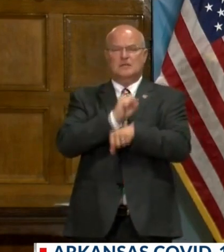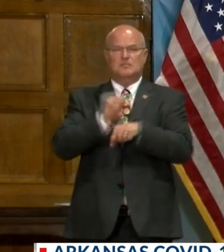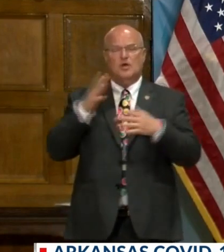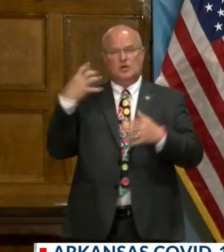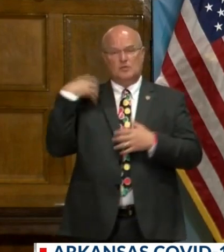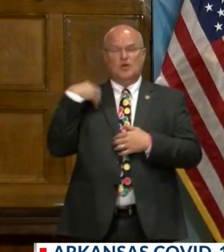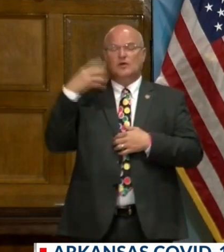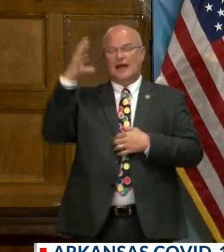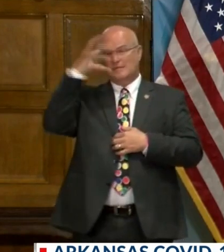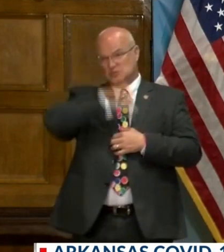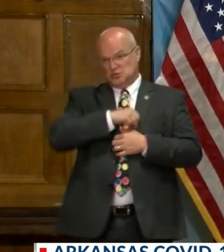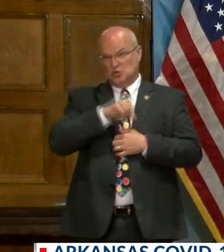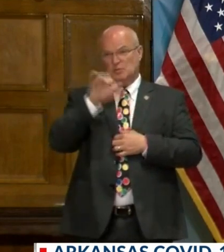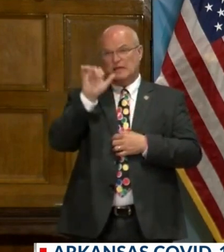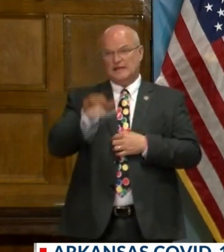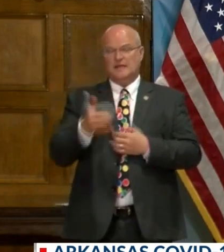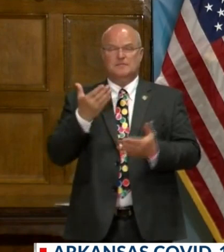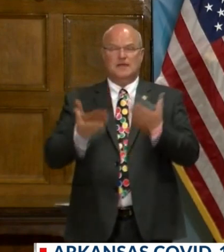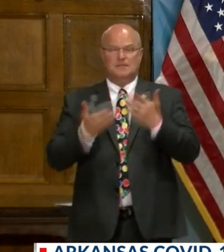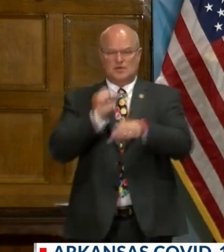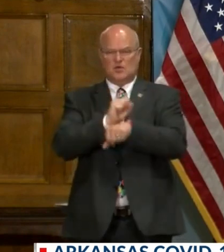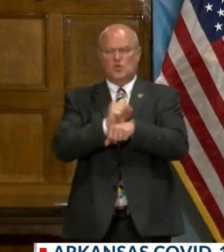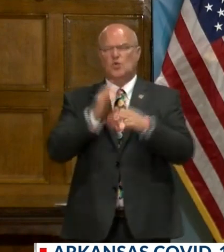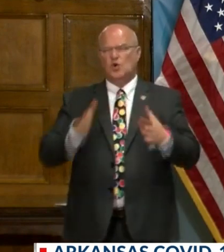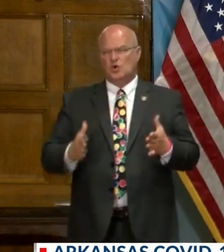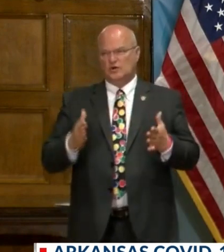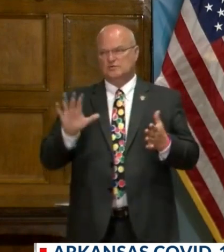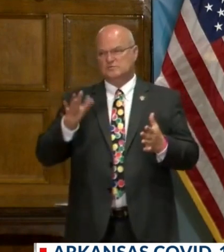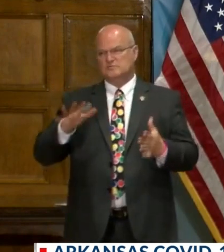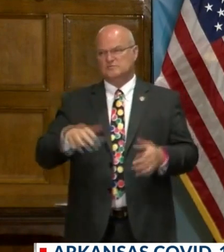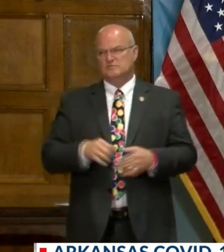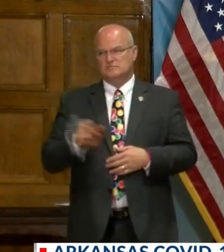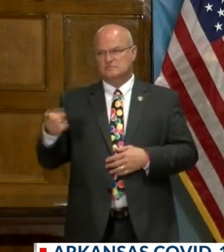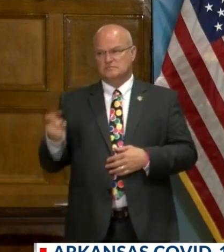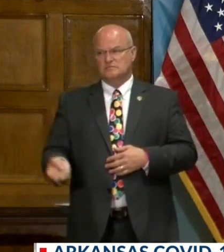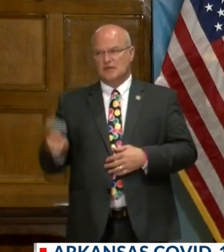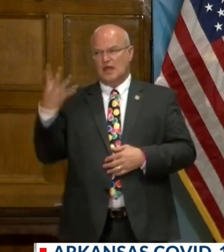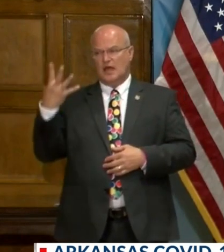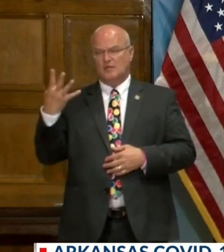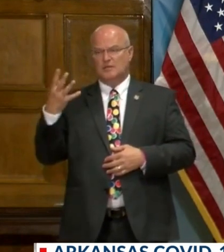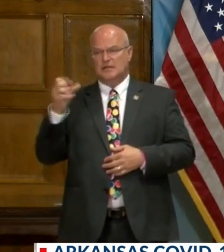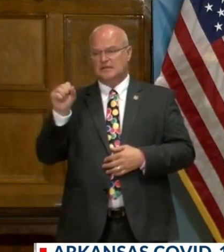PATIENTS OR -- I DON'T HAVE INFORMATION ON THAT. THESE WERE EMPLOYERS SO